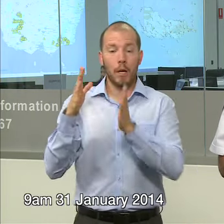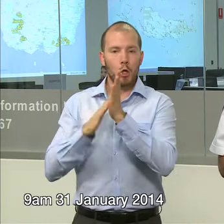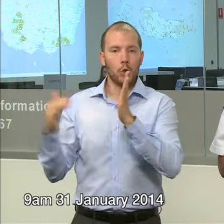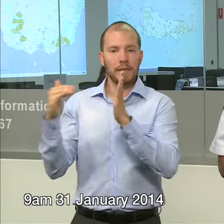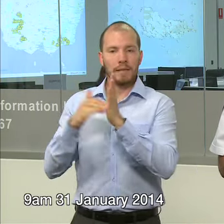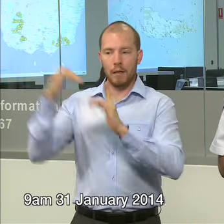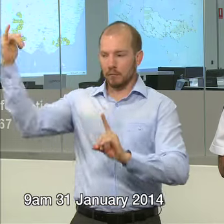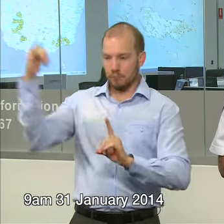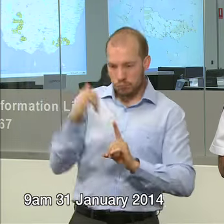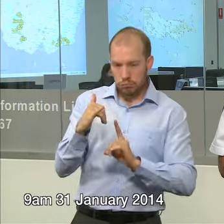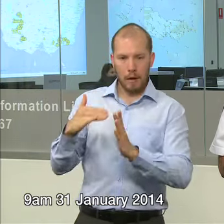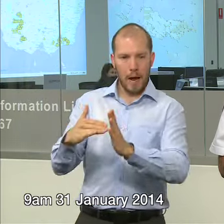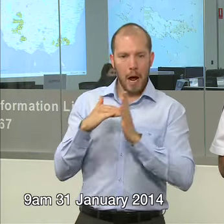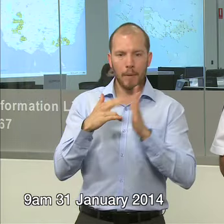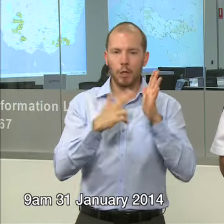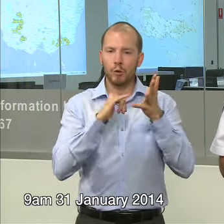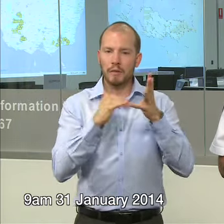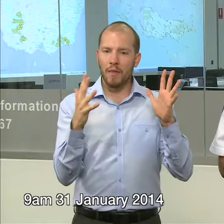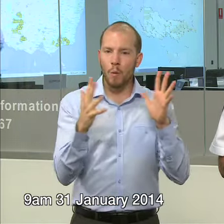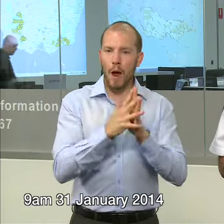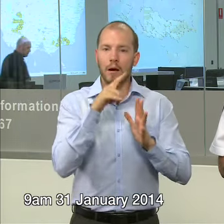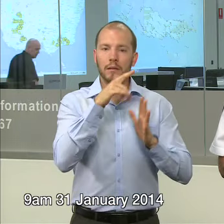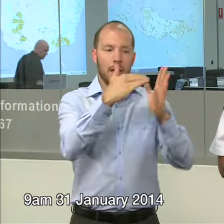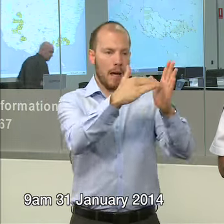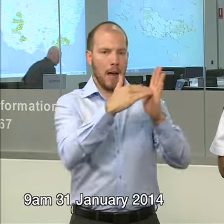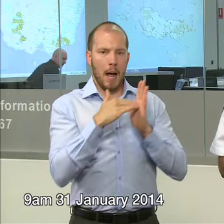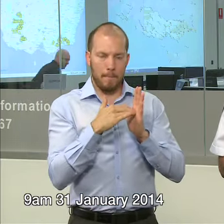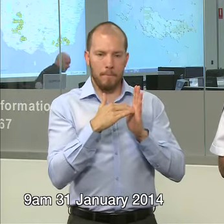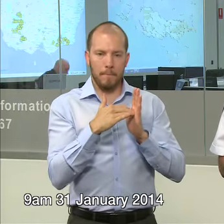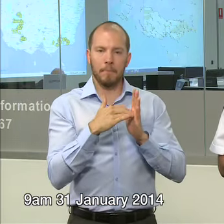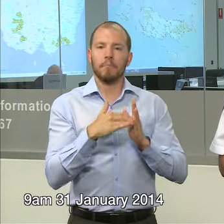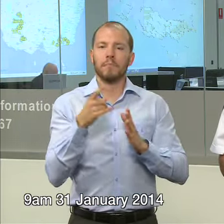and New South Wales in forest fire fighters that are working in East Gippsland.